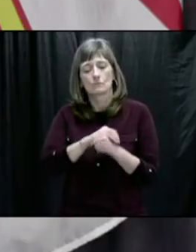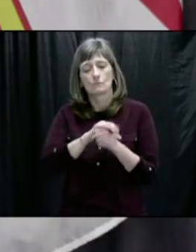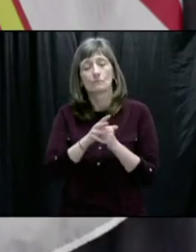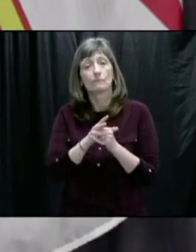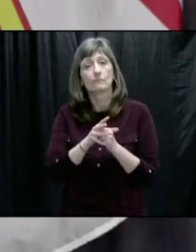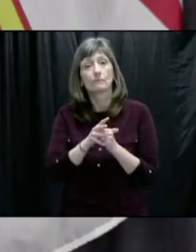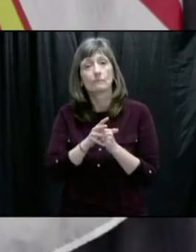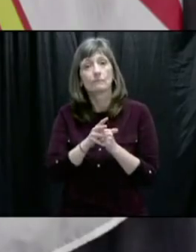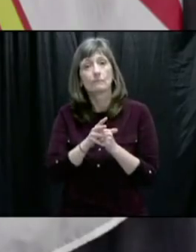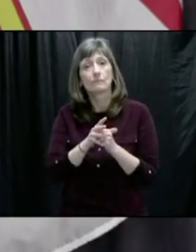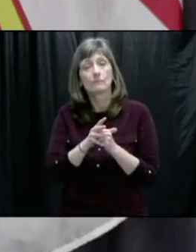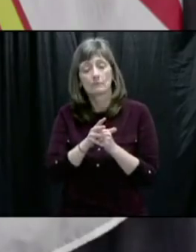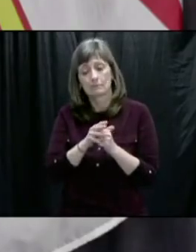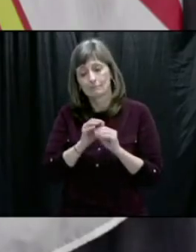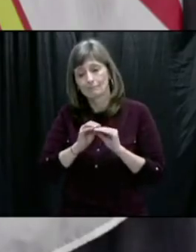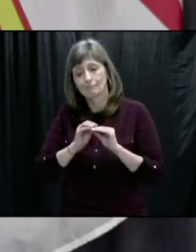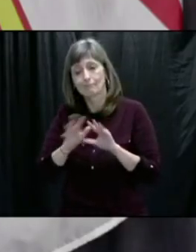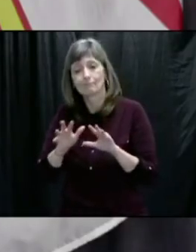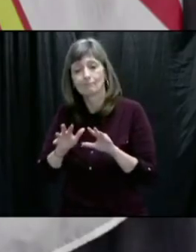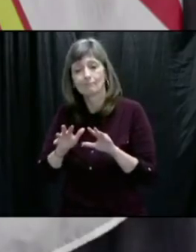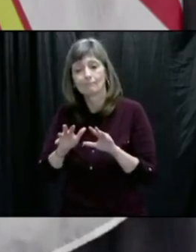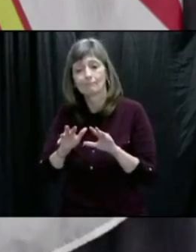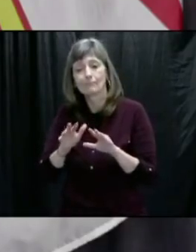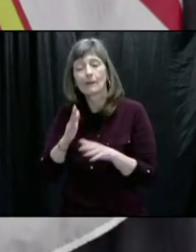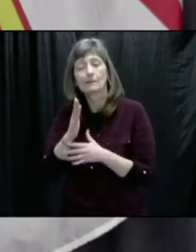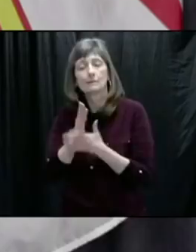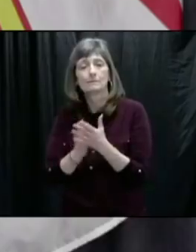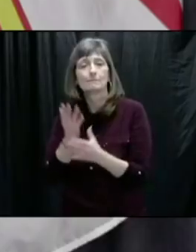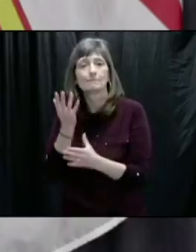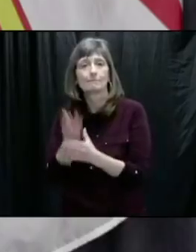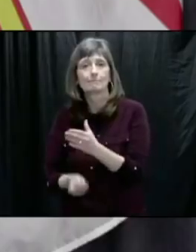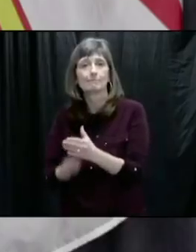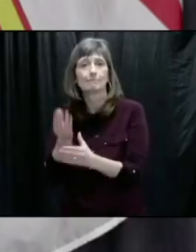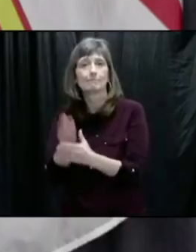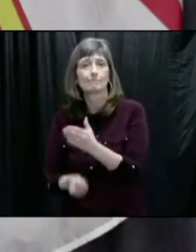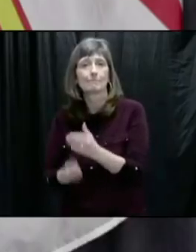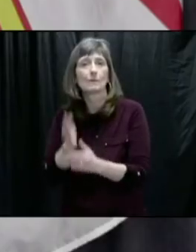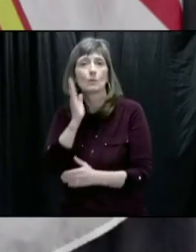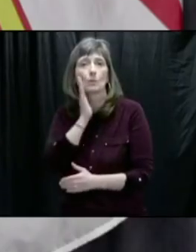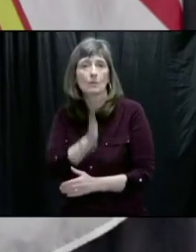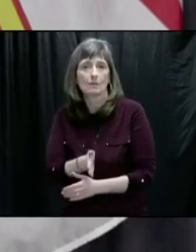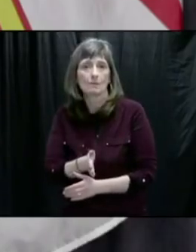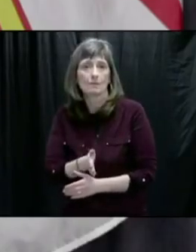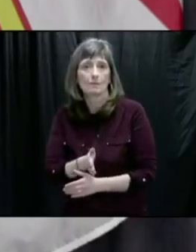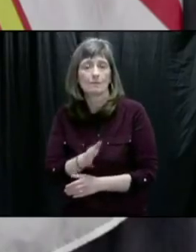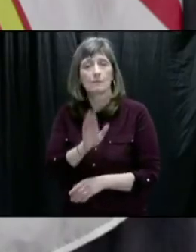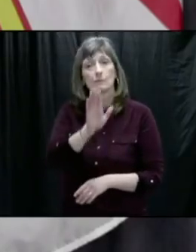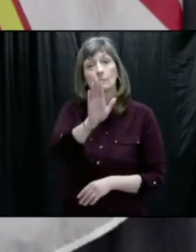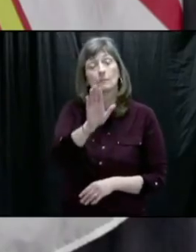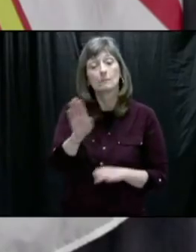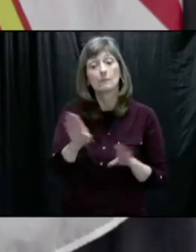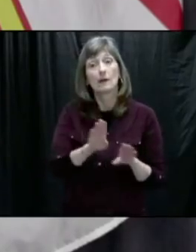TO SHARE. AS COVID-19 TAKES LIVES.